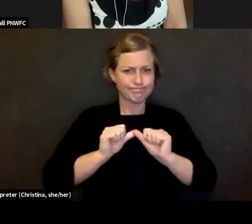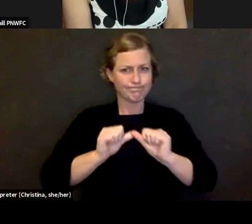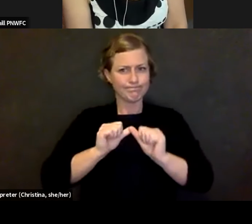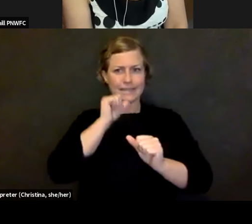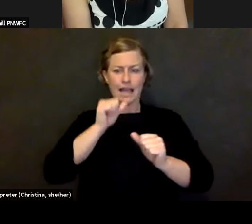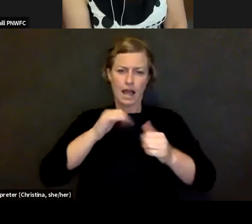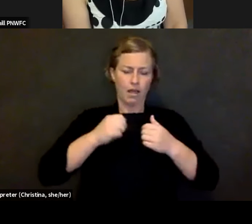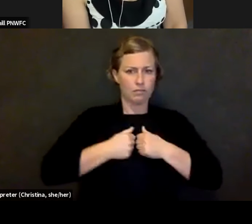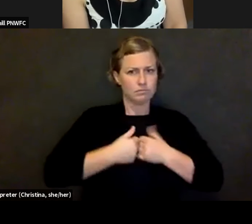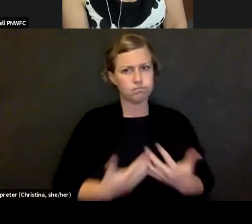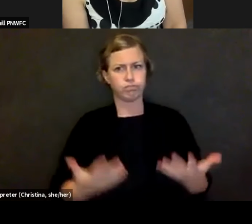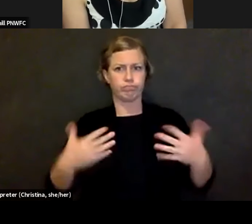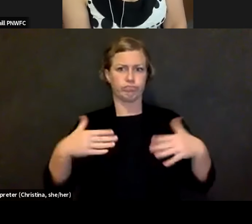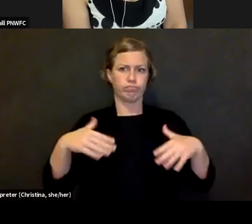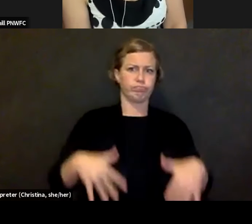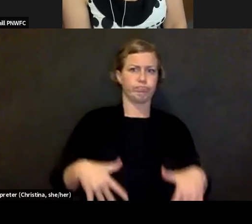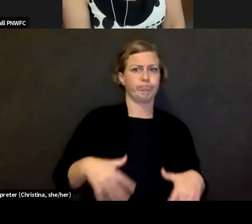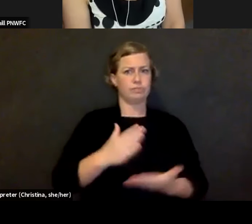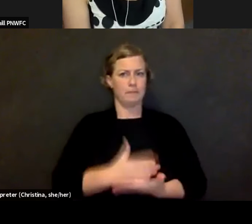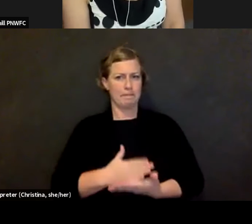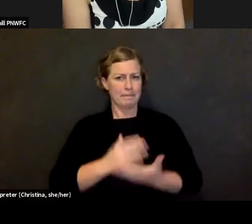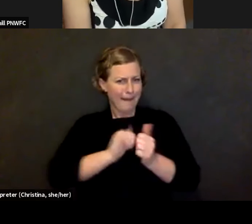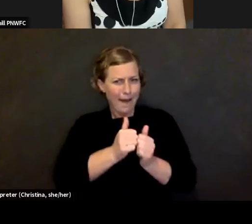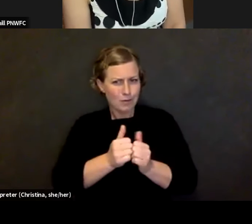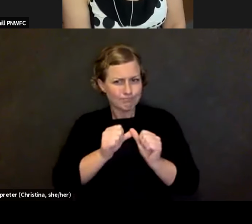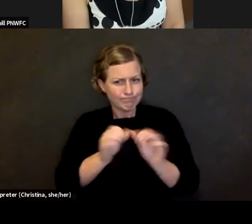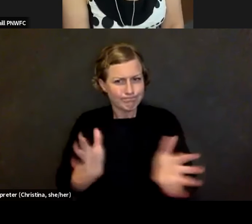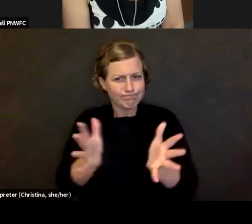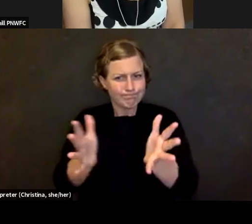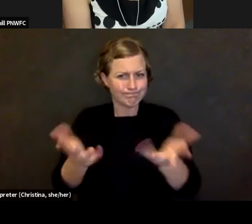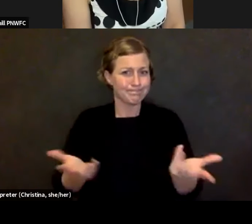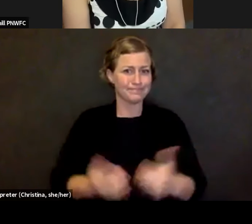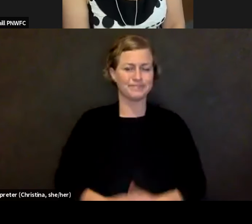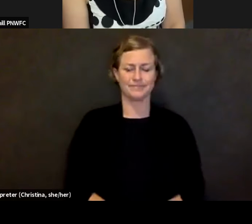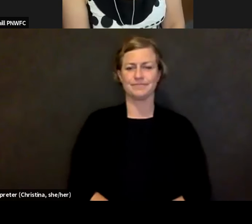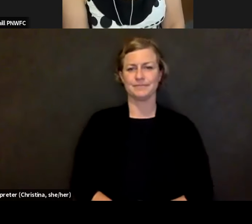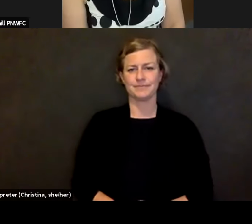terms of immigrants rights and why we need to maintain the momentum regardless of who is President?